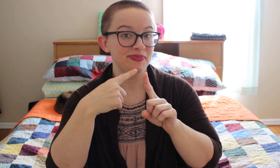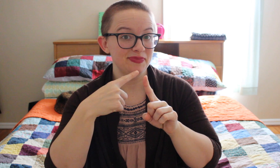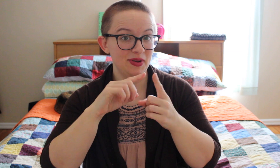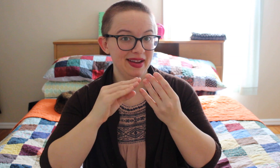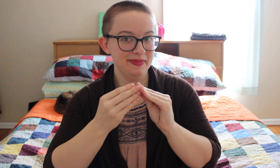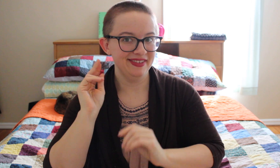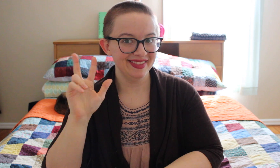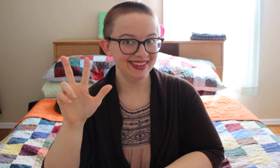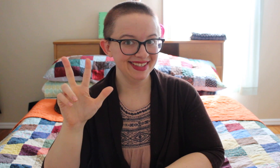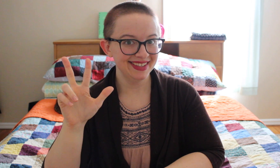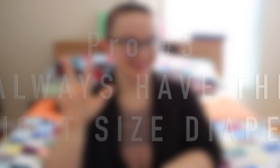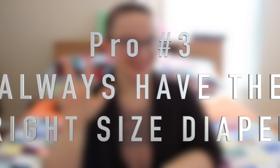Pro number three...